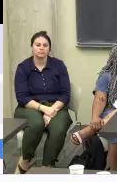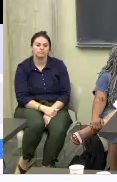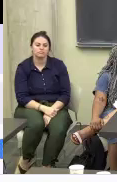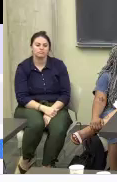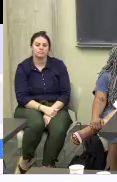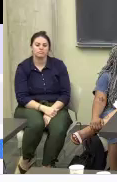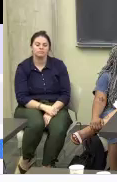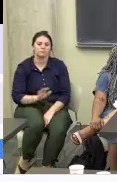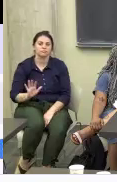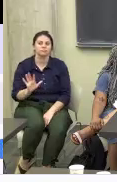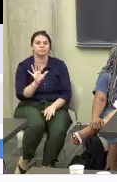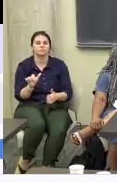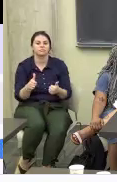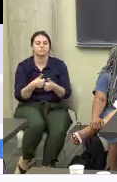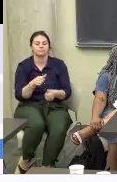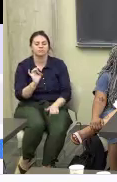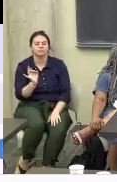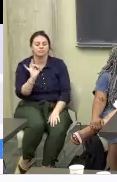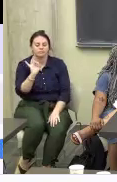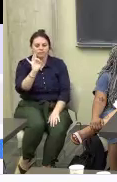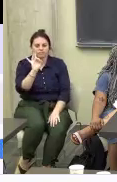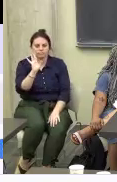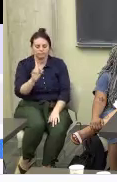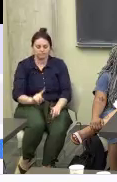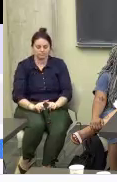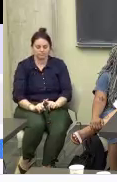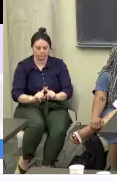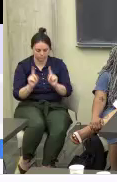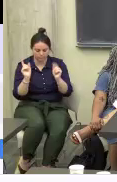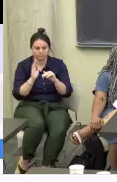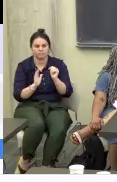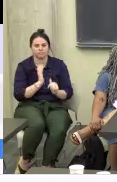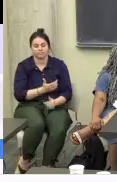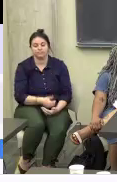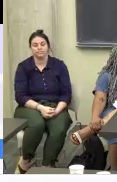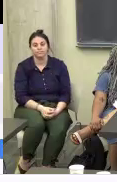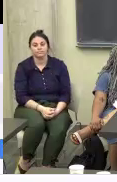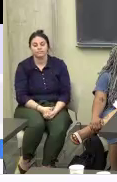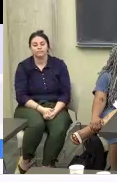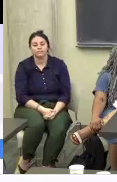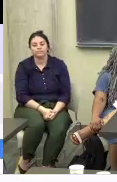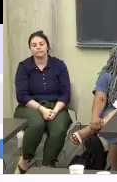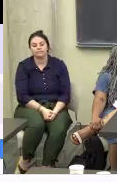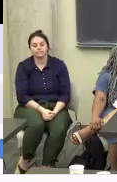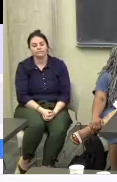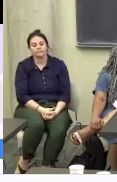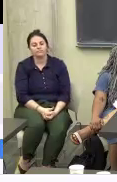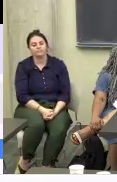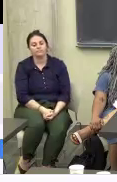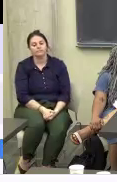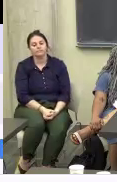challenges are extremely different from ours. I think that, you know, bringing those people to